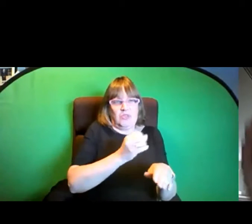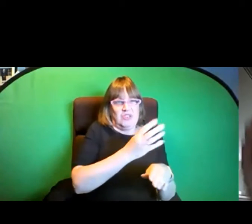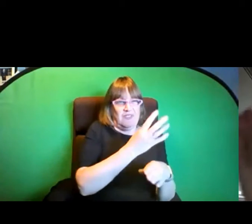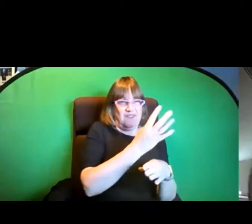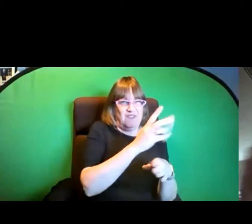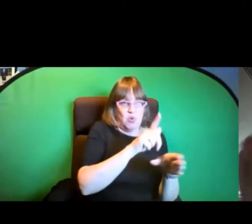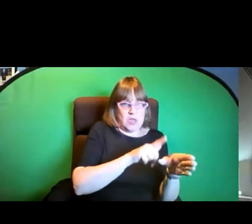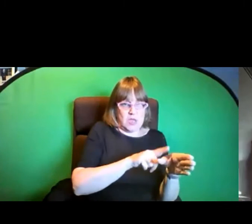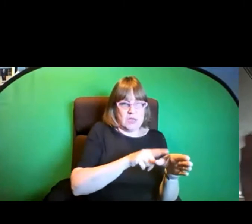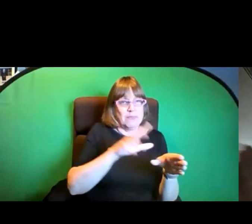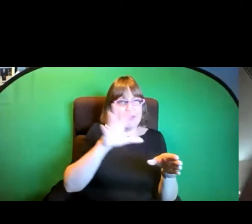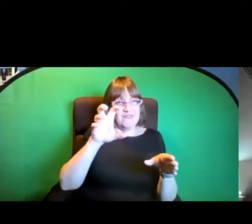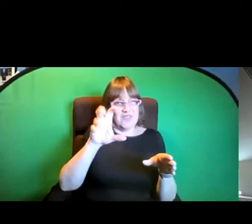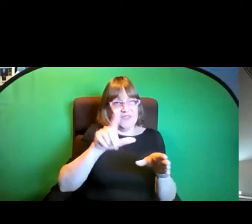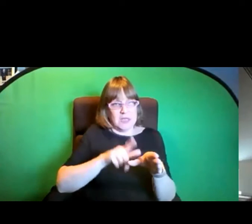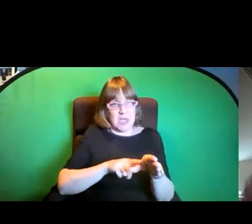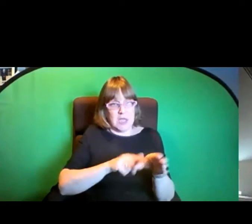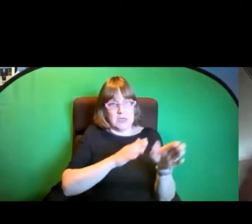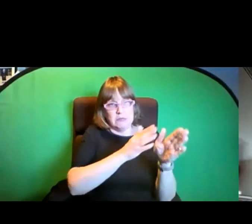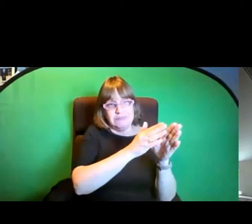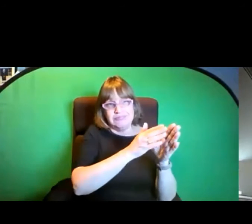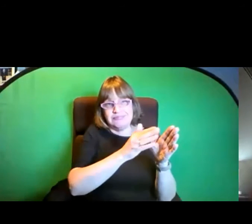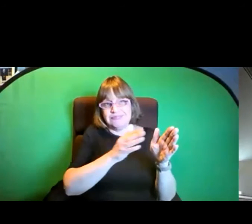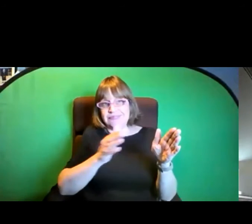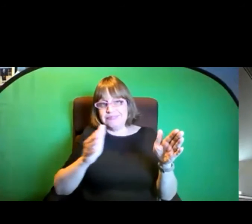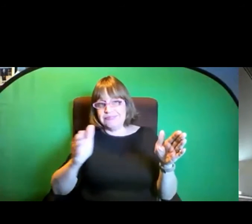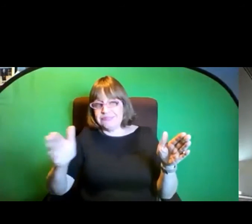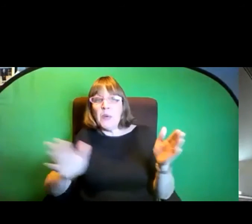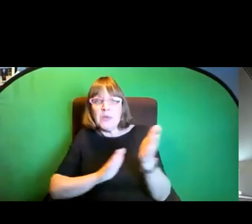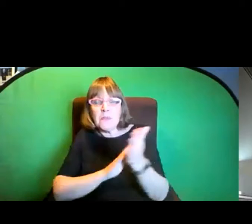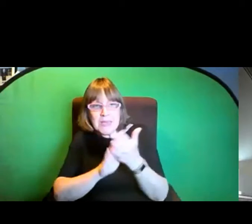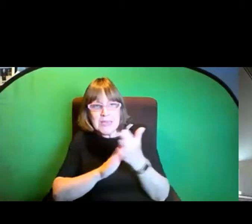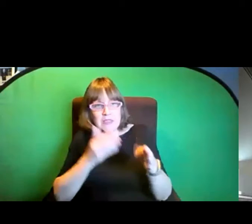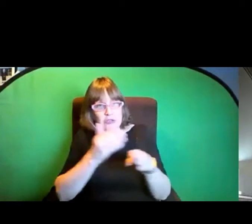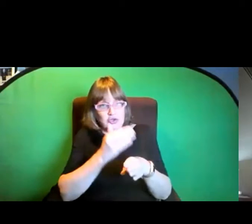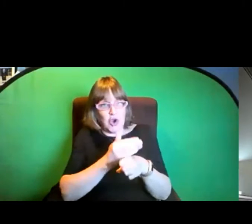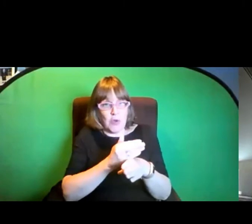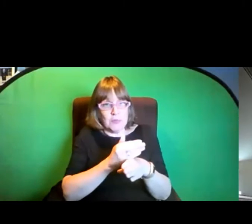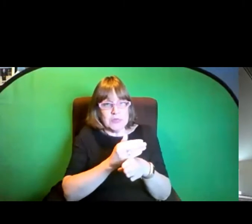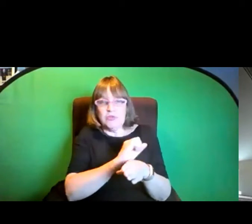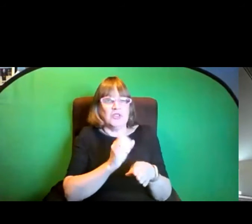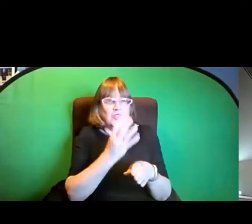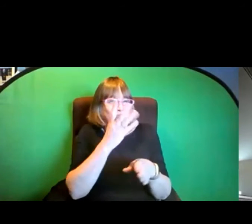be still a decent number of jobs that would last for 15 years from 4years so that's also crucial.